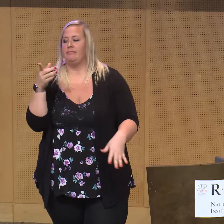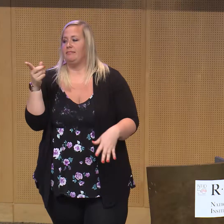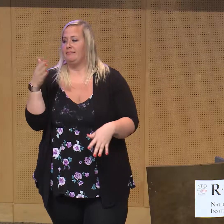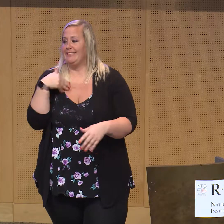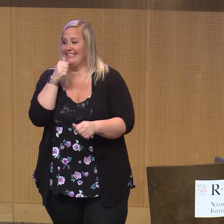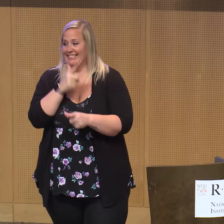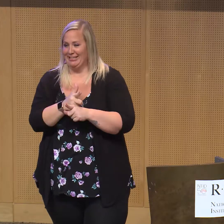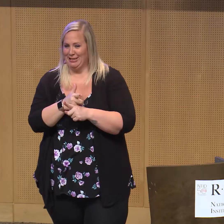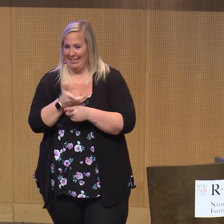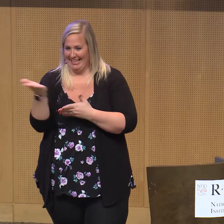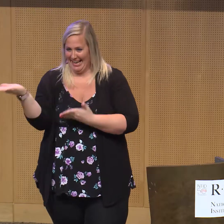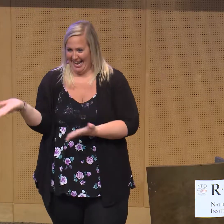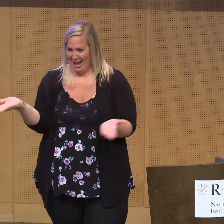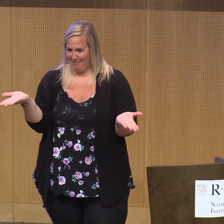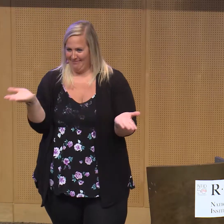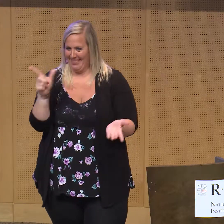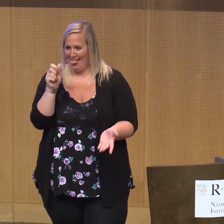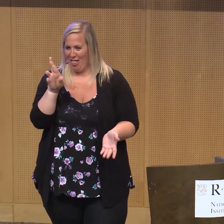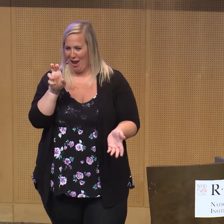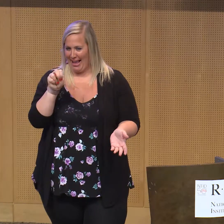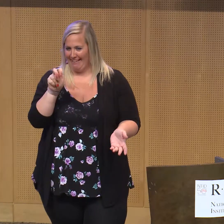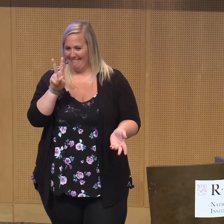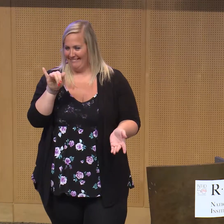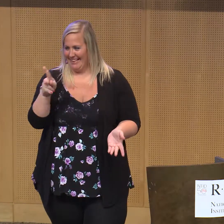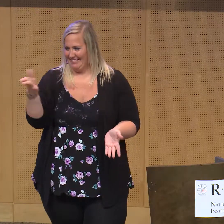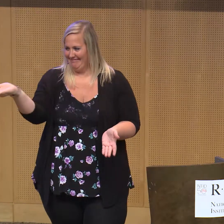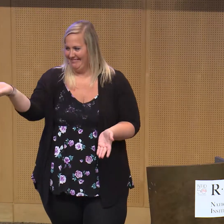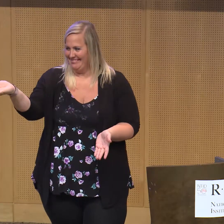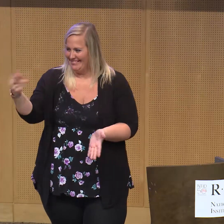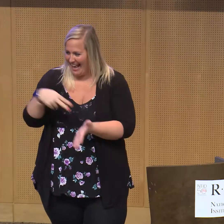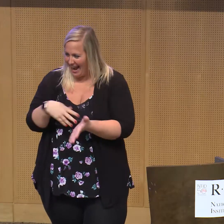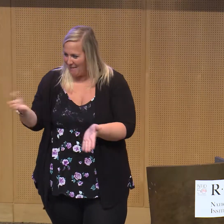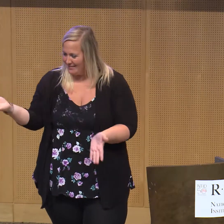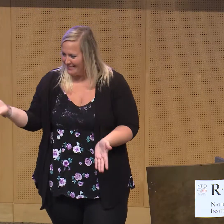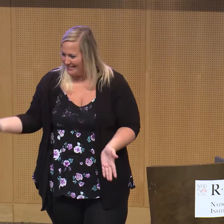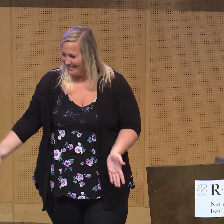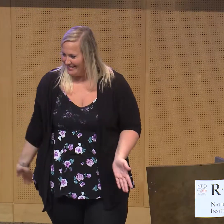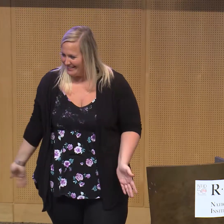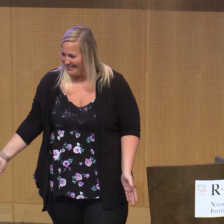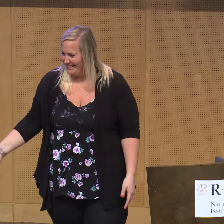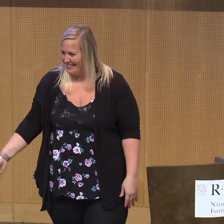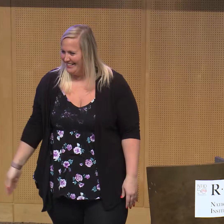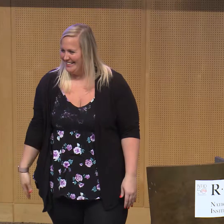So both my parents are hearing. My sister is here-- Lauren Vik.